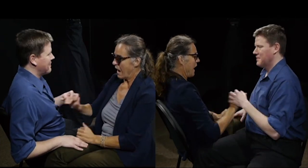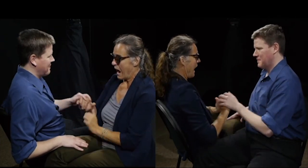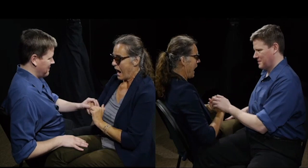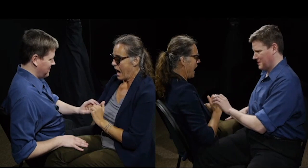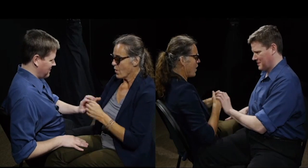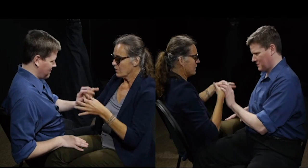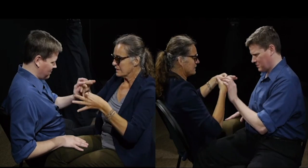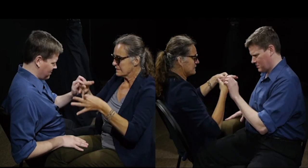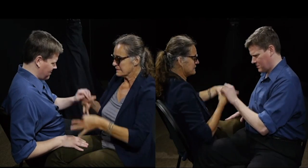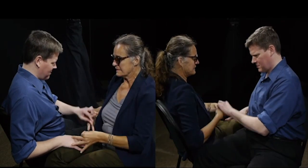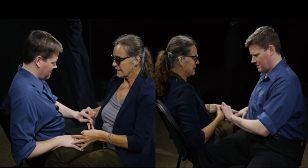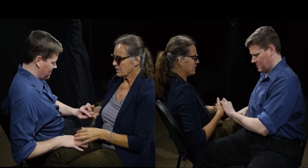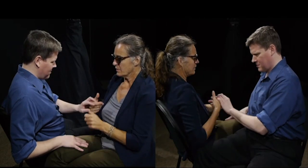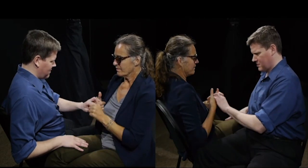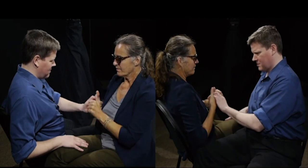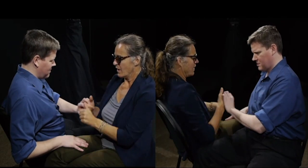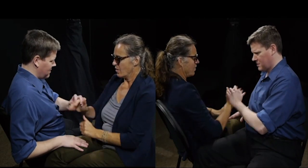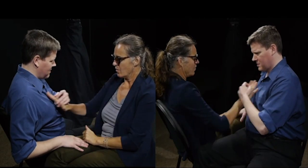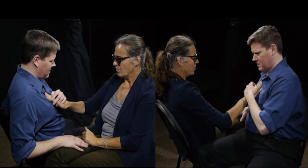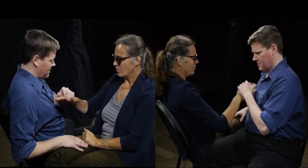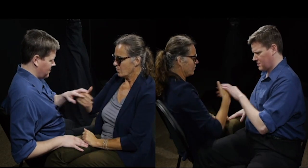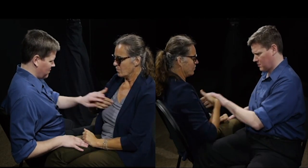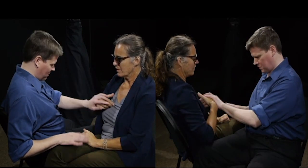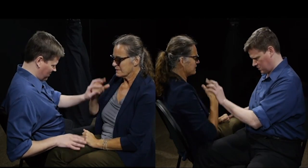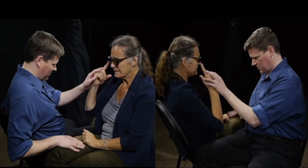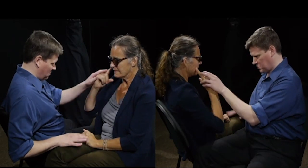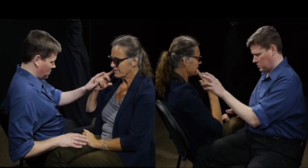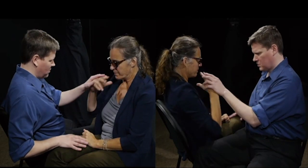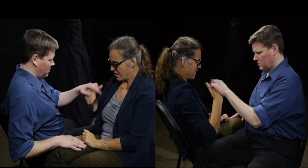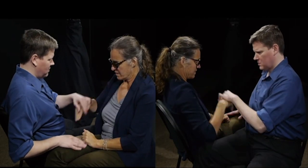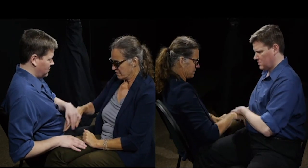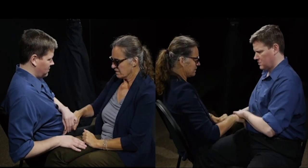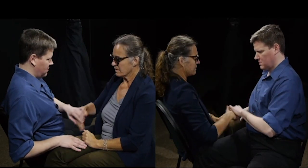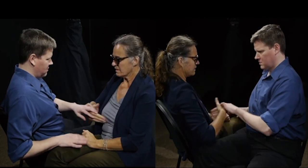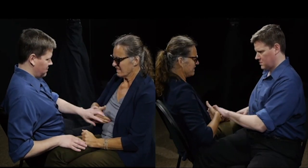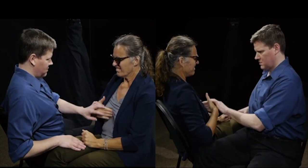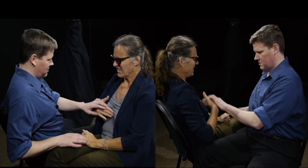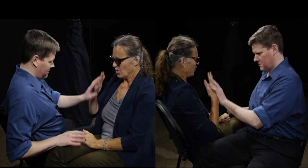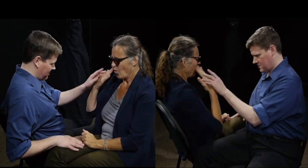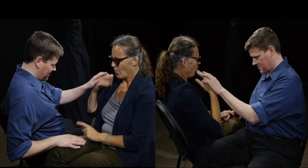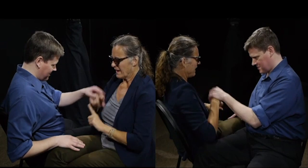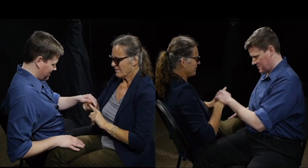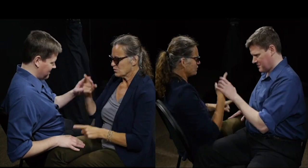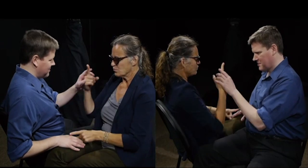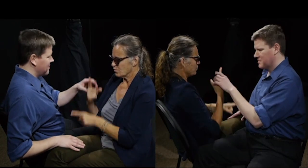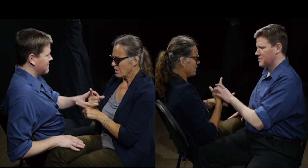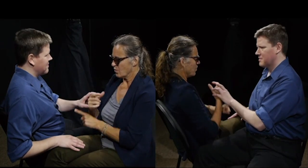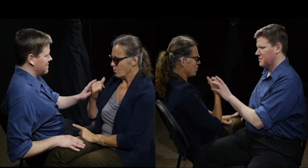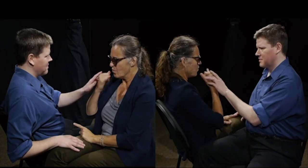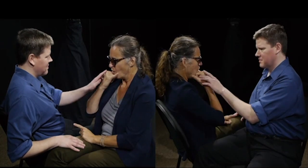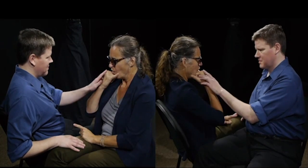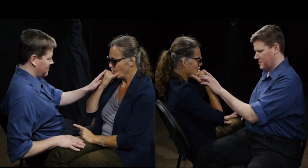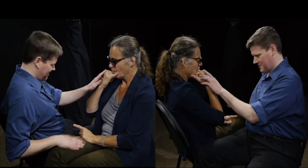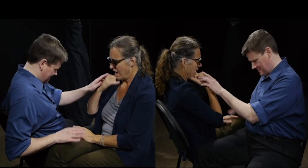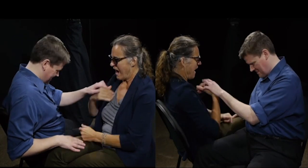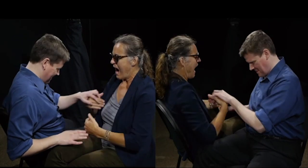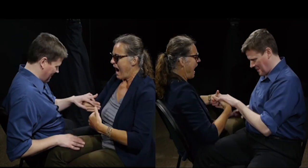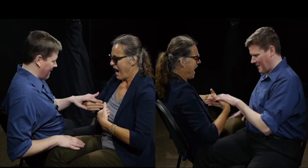are based on our intuitions as DeafBlind language-users. We know, at some level, which constructions are right and which are wrong, when it comes to our own language.